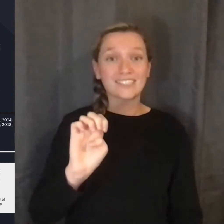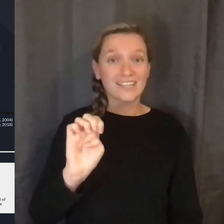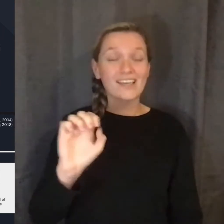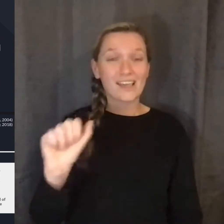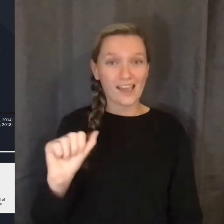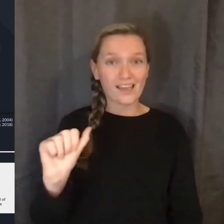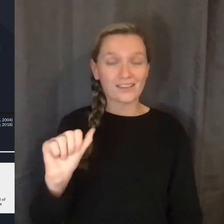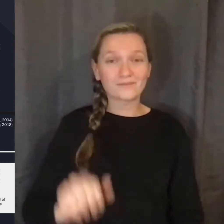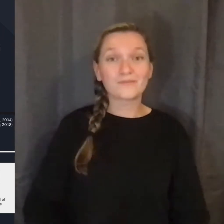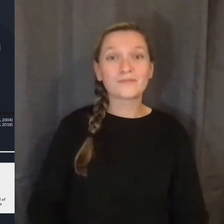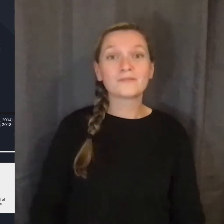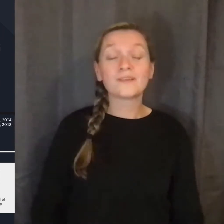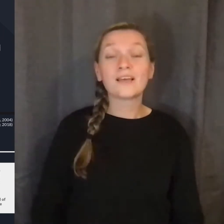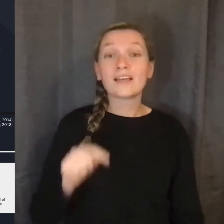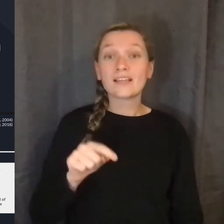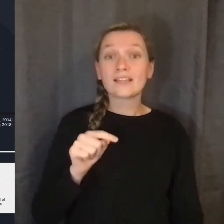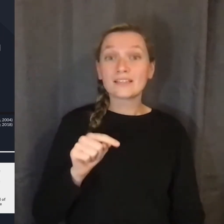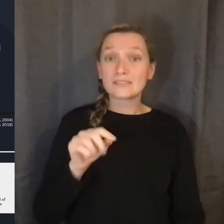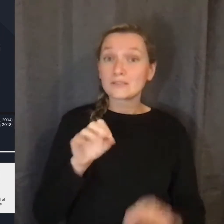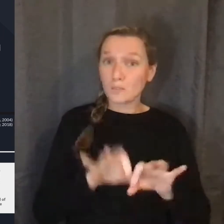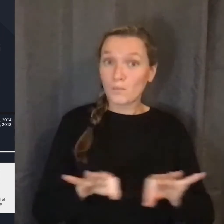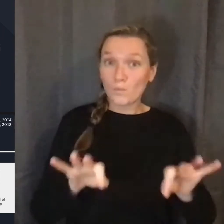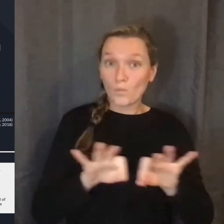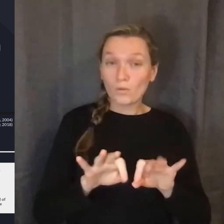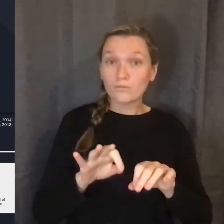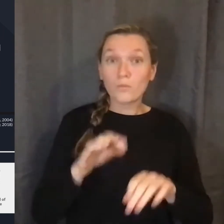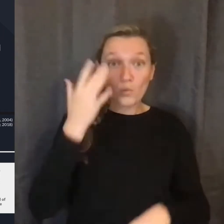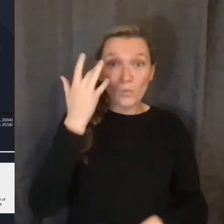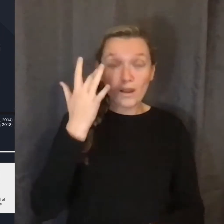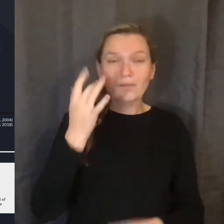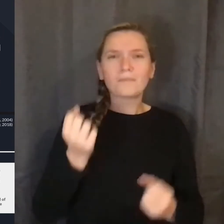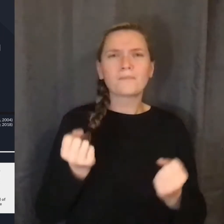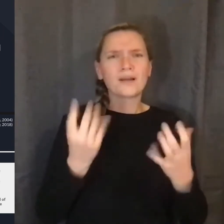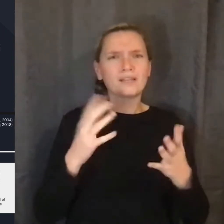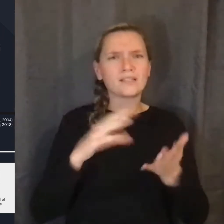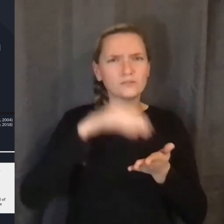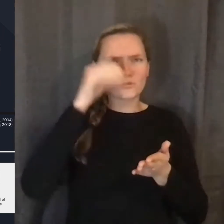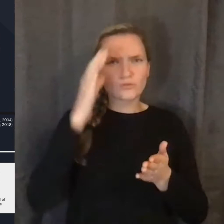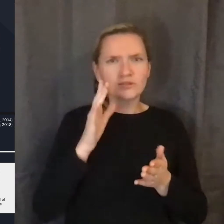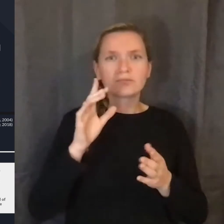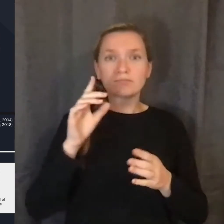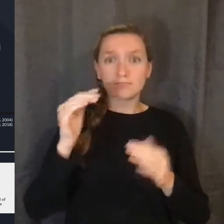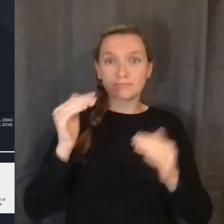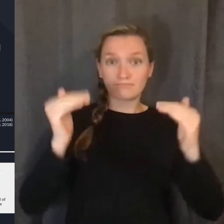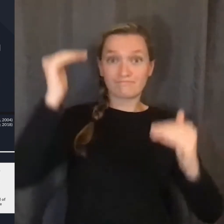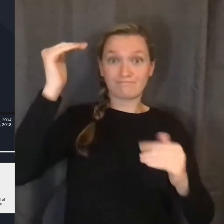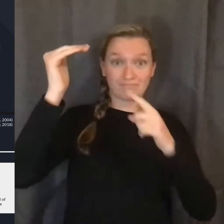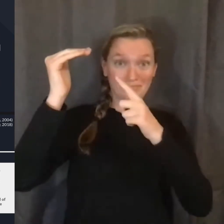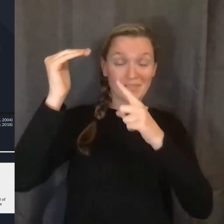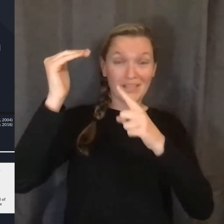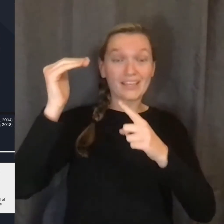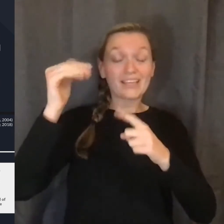1990 also known as IDEA. This is important to note because many of the students attending